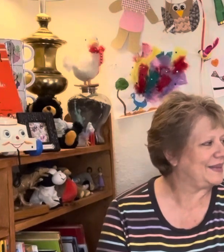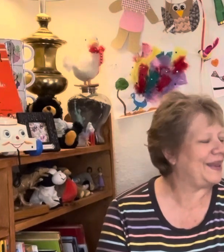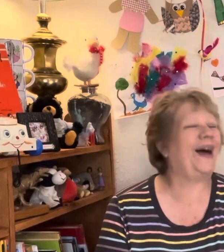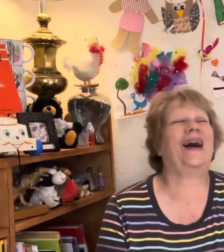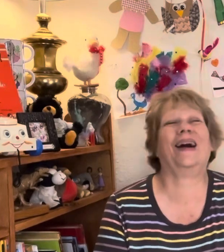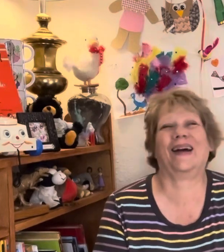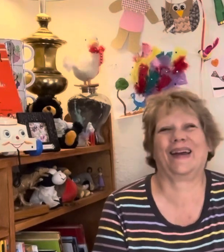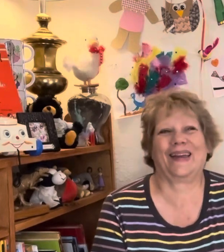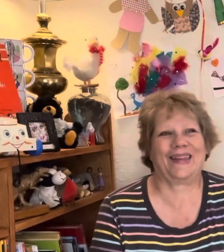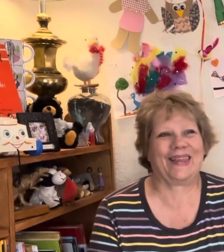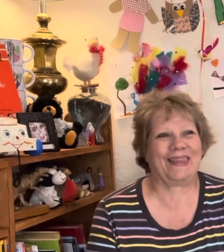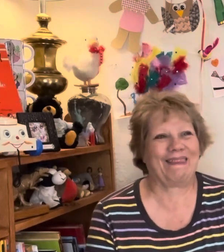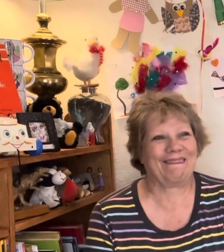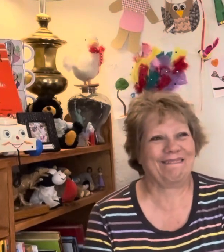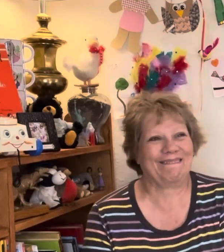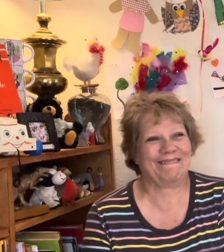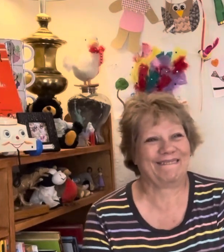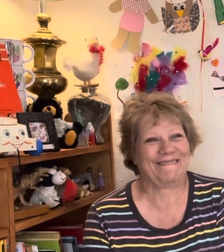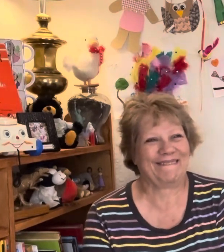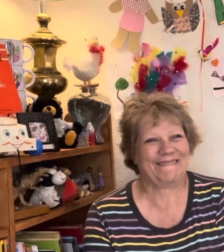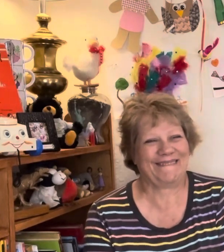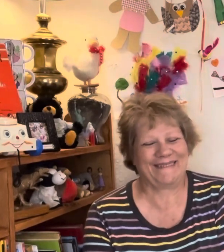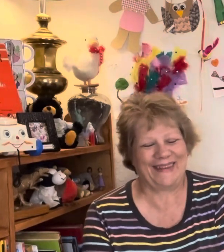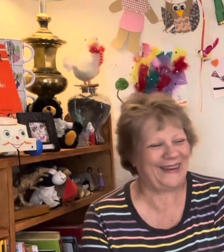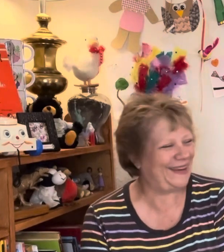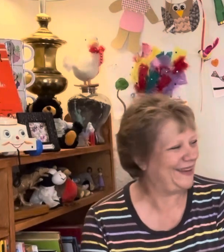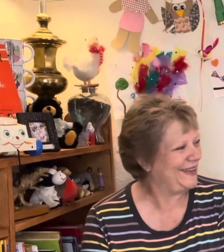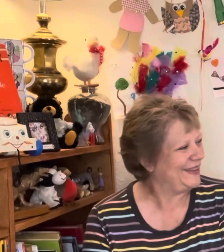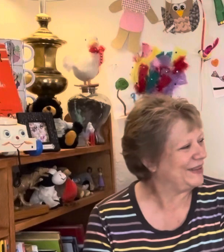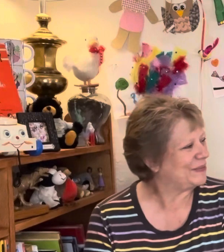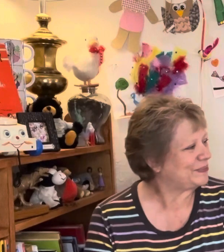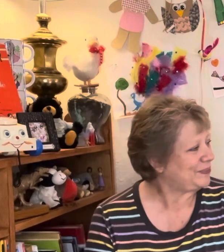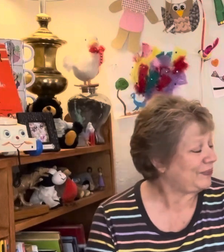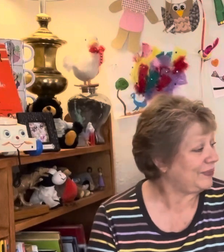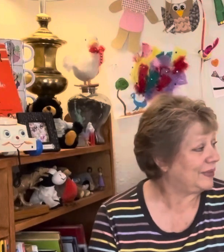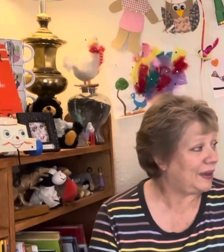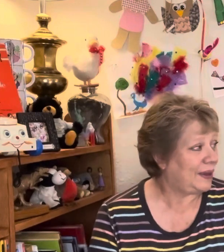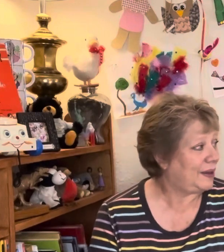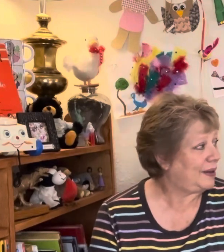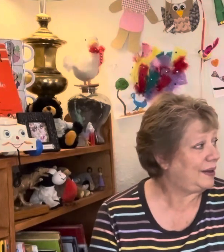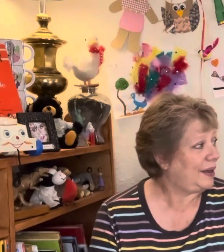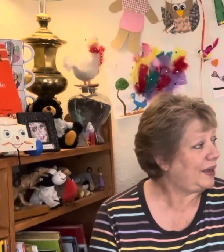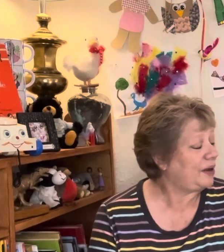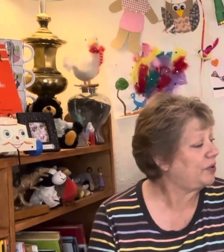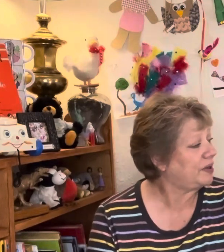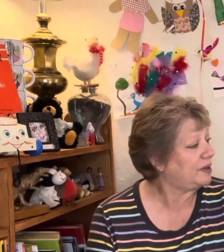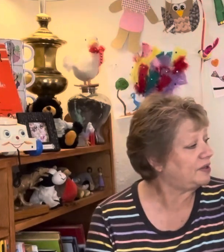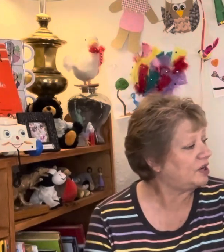Tums. They would give them to me as candy. And I would just eat them. BARB: Yay, they weren't a little